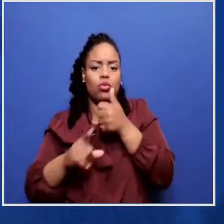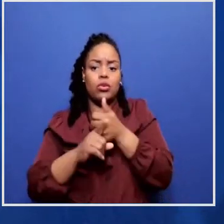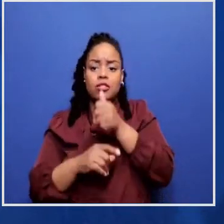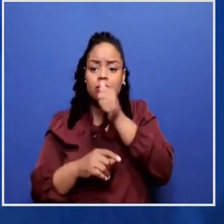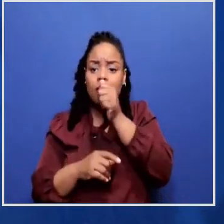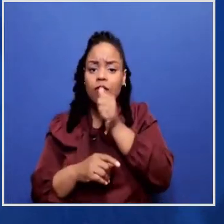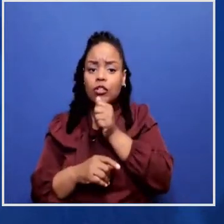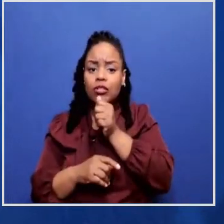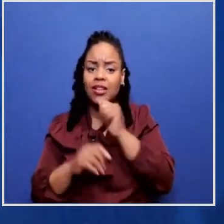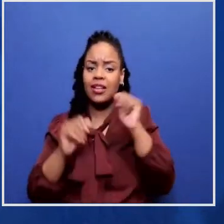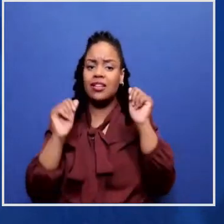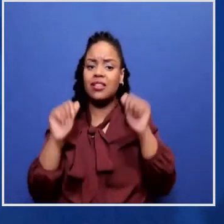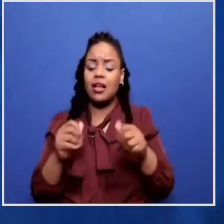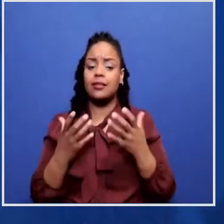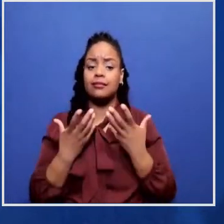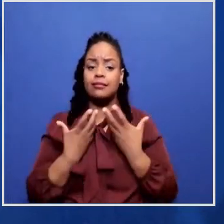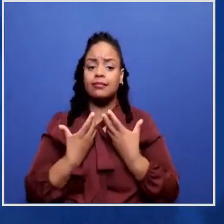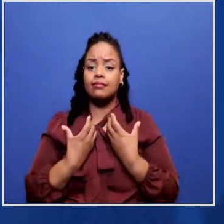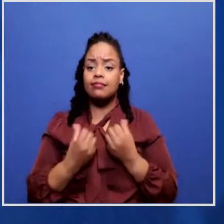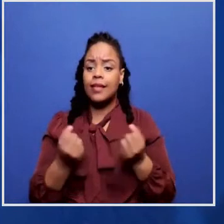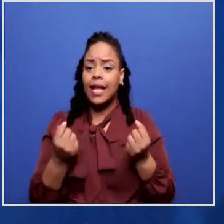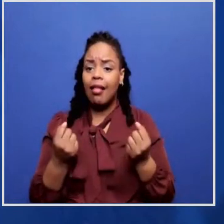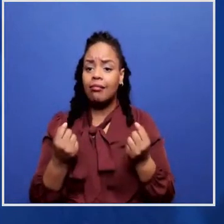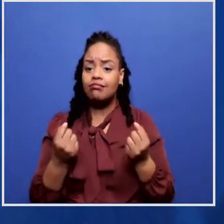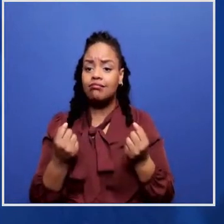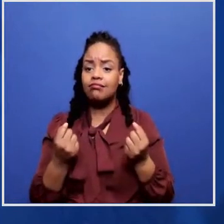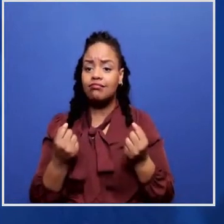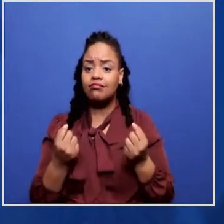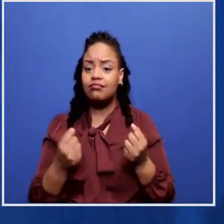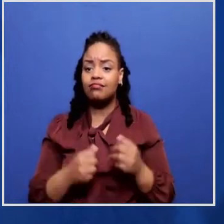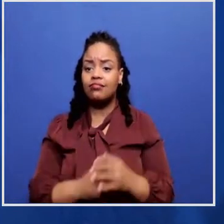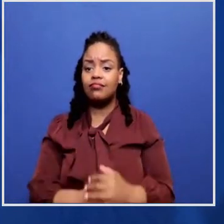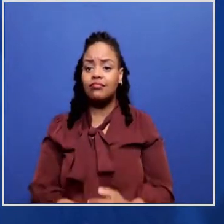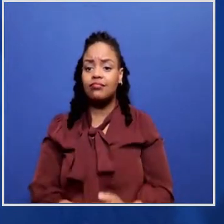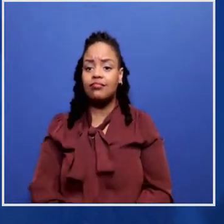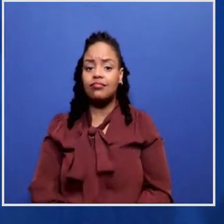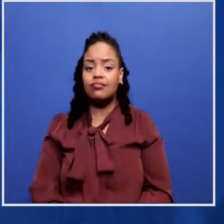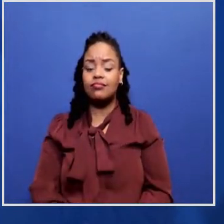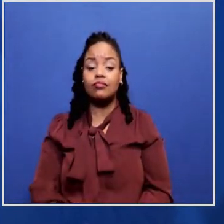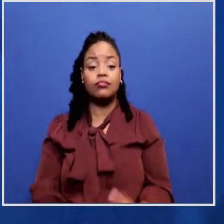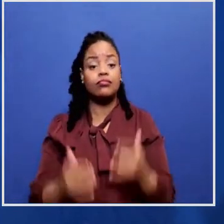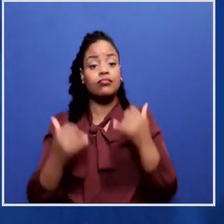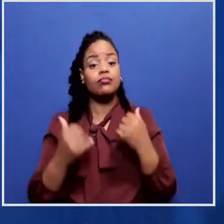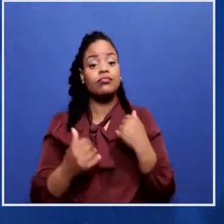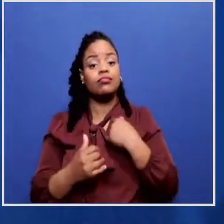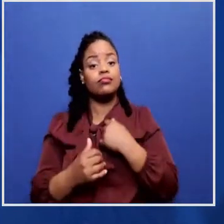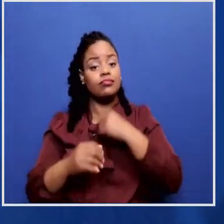WE CELEBRATE THE WORK OF DR. MARTIN LUTHER KING , AS WELL